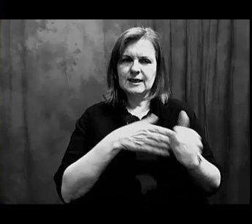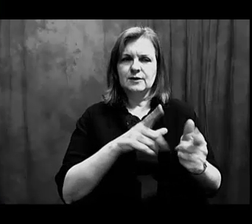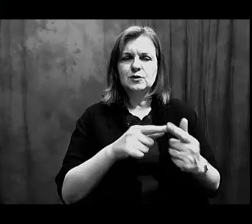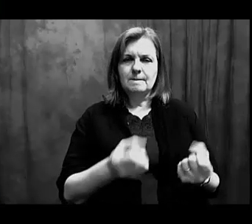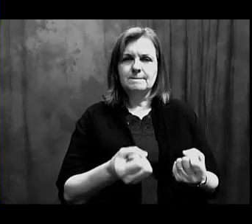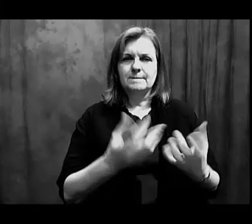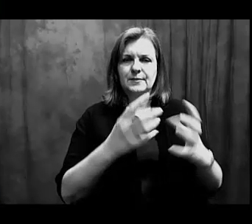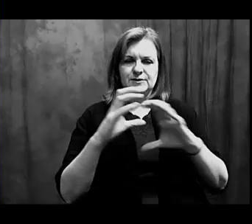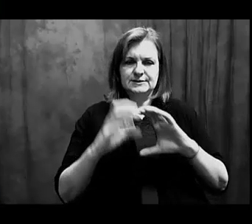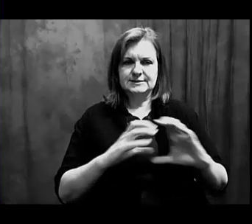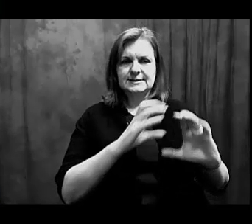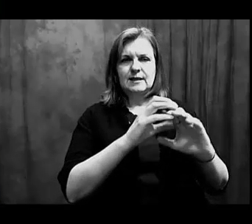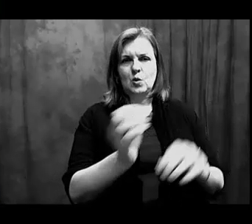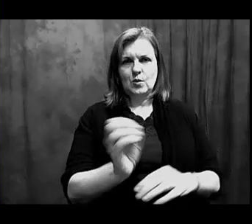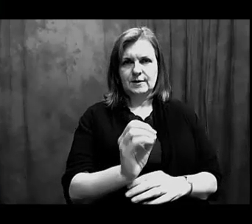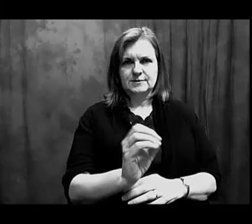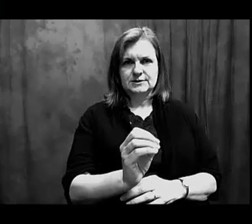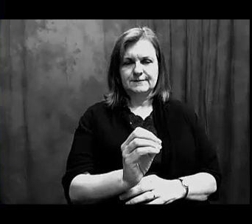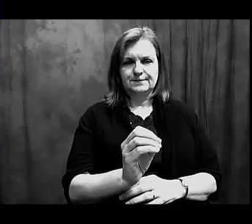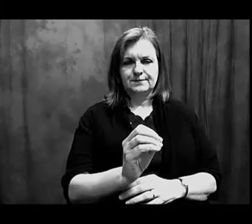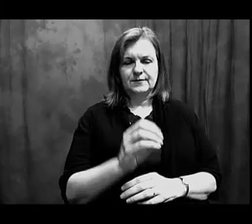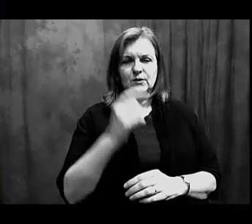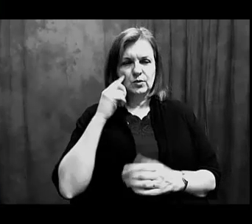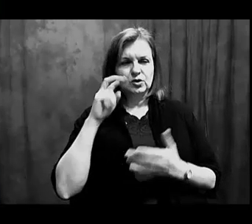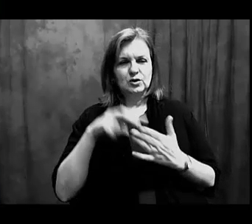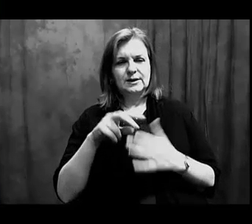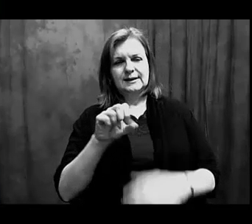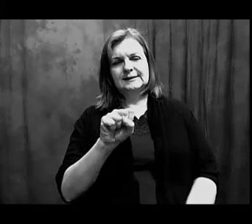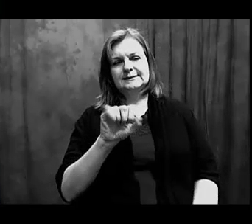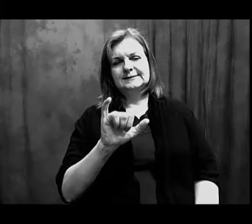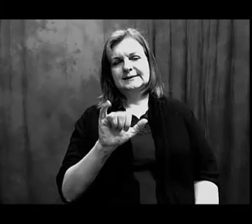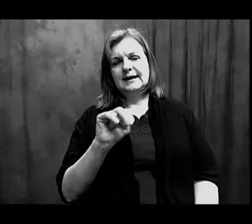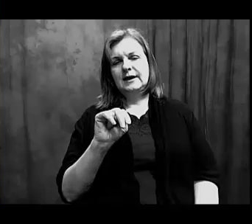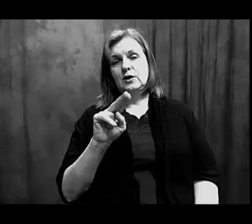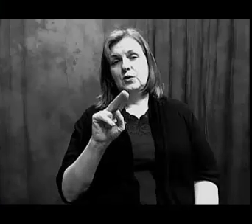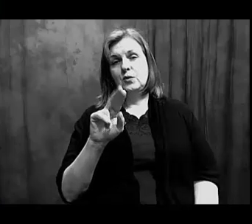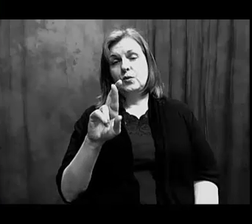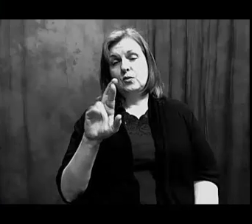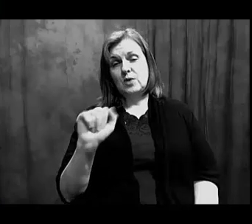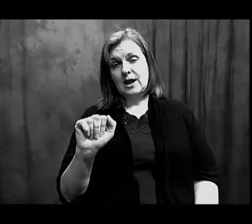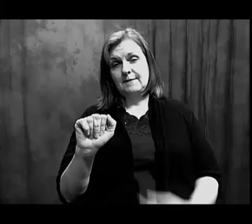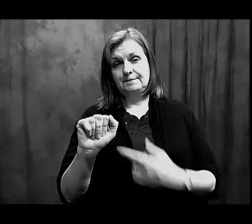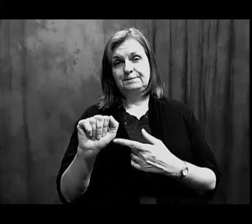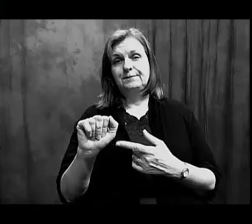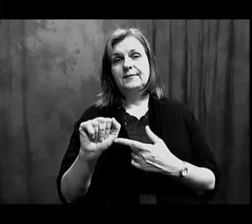into multicellularity -- so when we look at Synura which is associated with